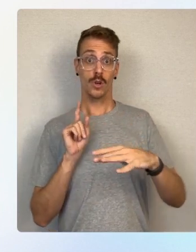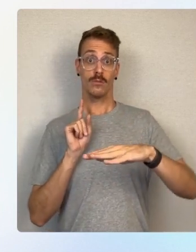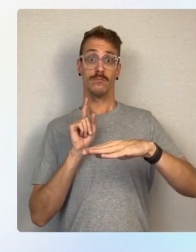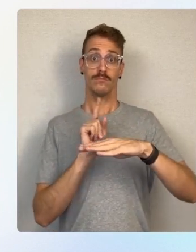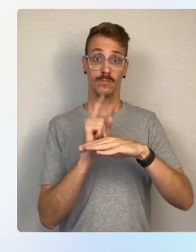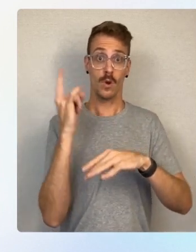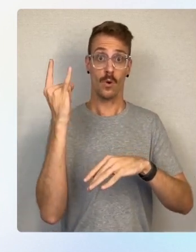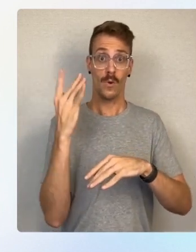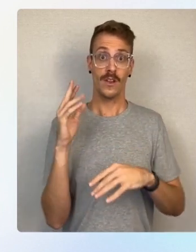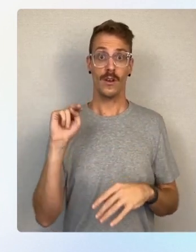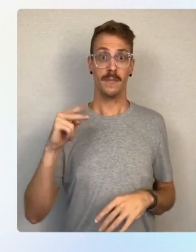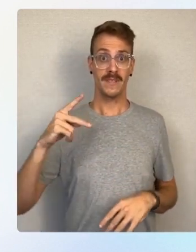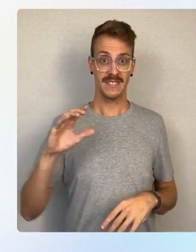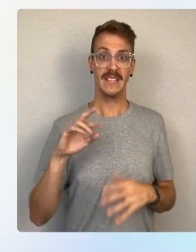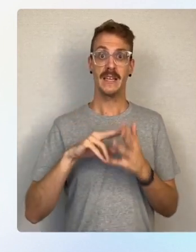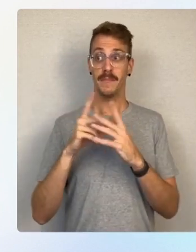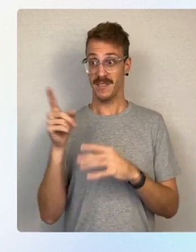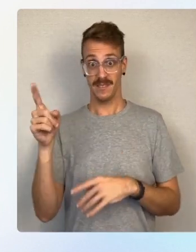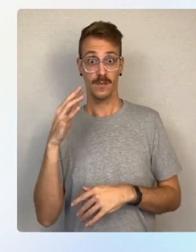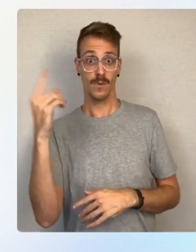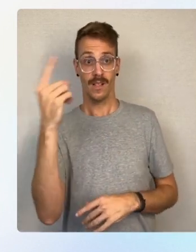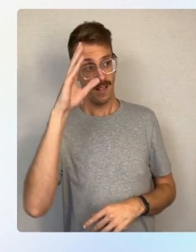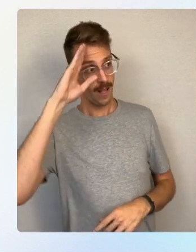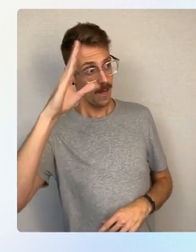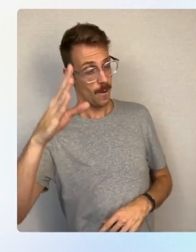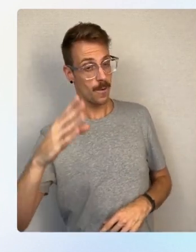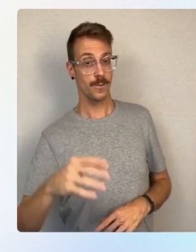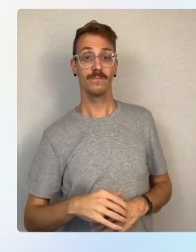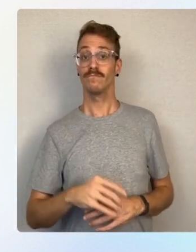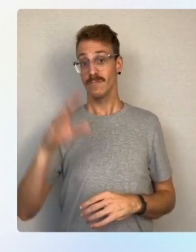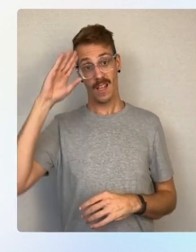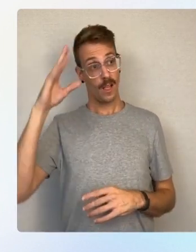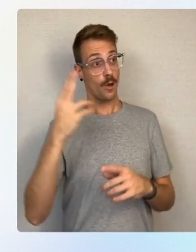when the user is approaching a waiter NPC so we can greet them.